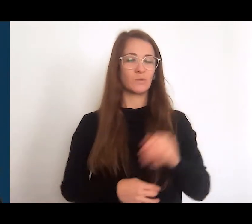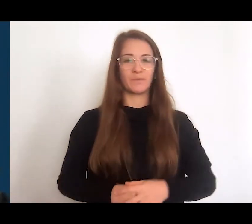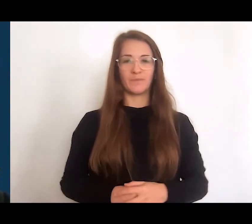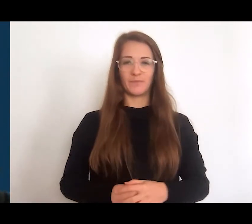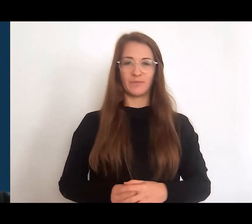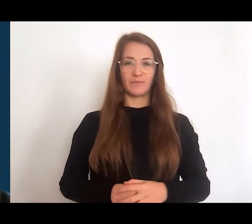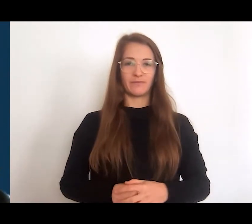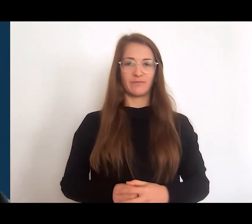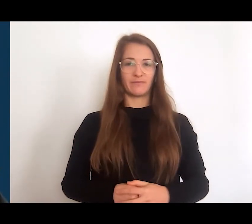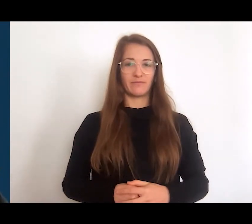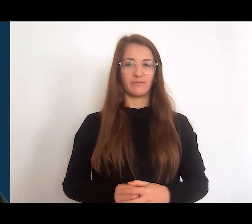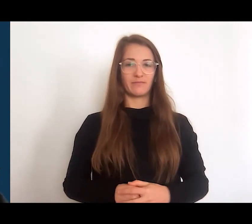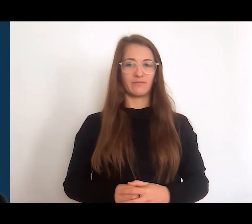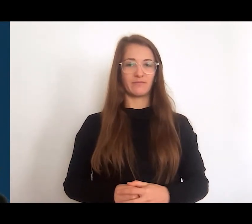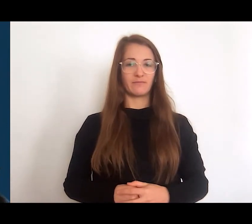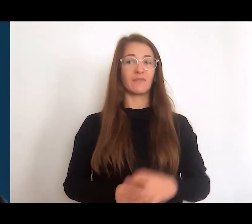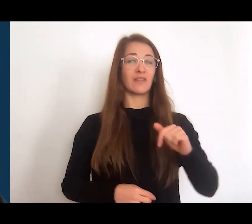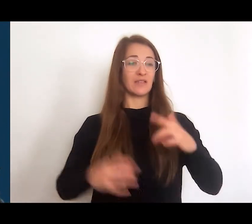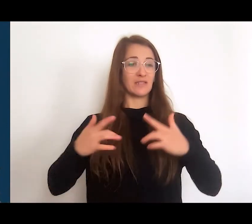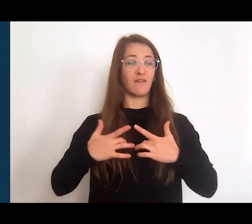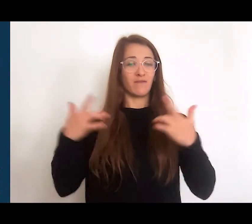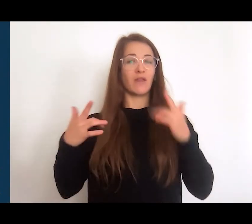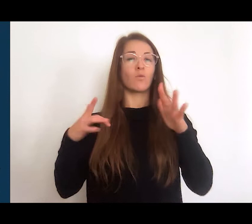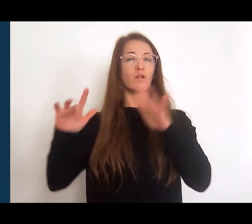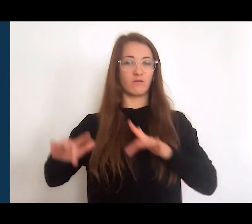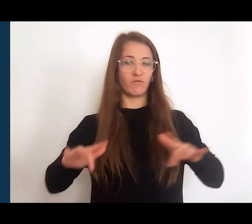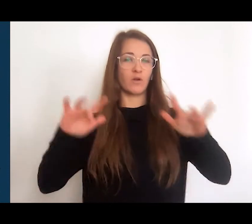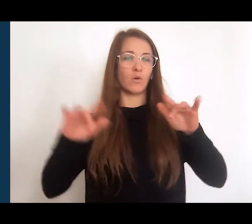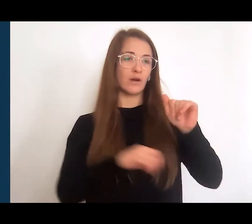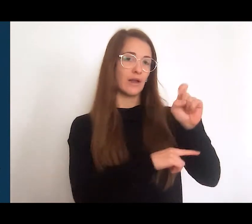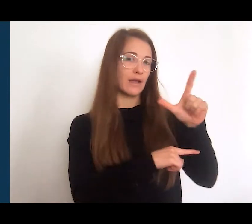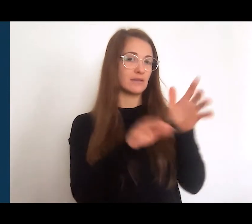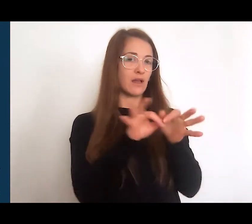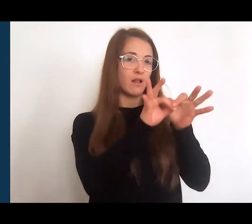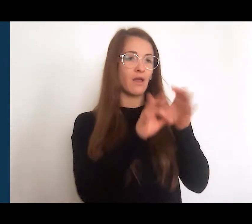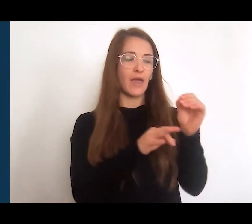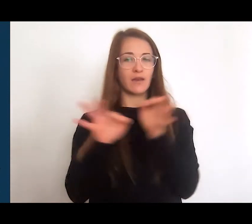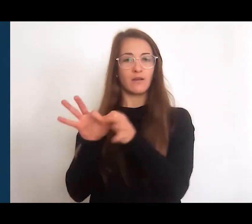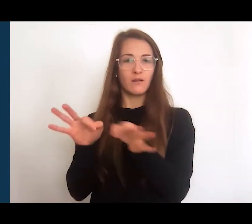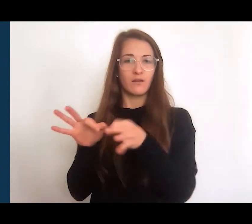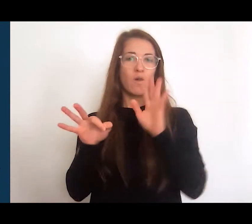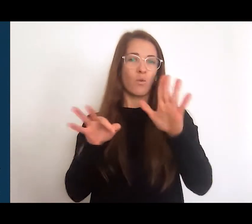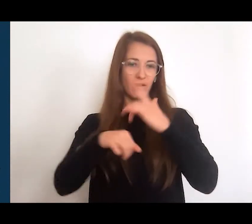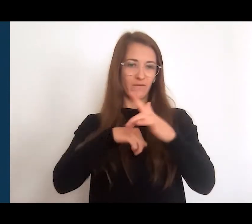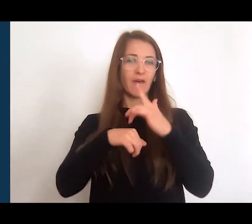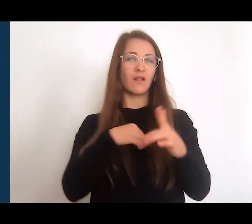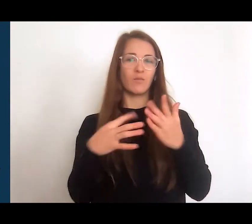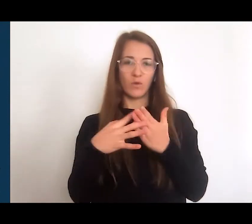AND BLOND HAIR WITH GRAY IN. THIS EVENT IS BEING RECORDED AND